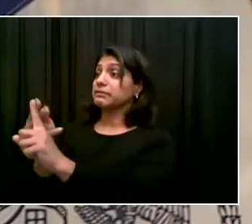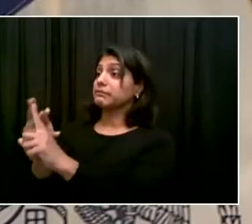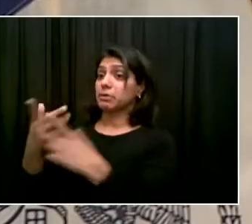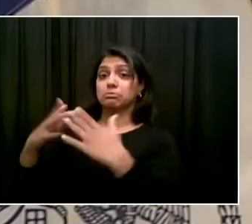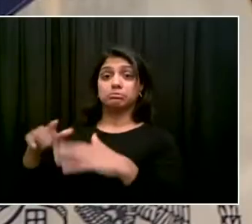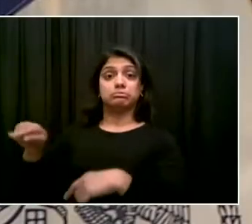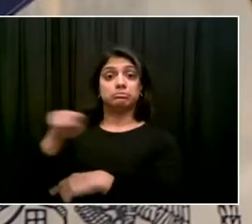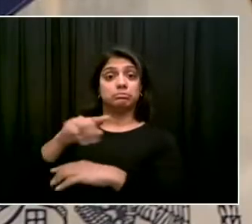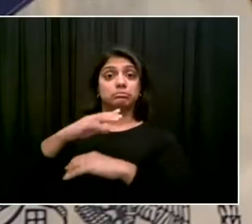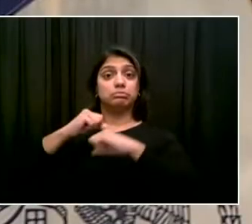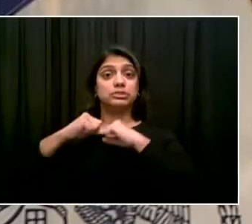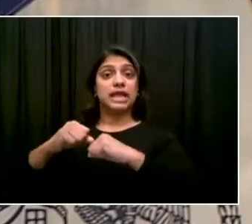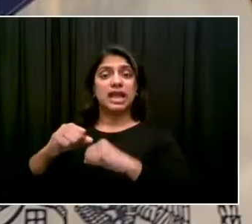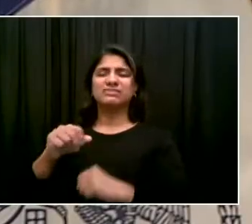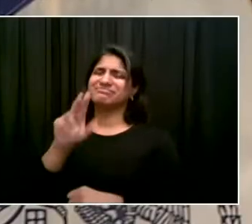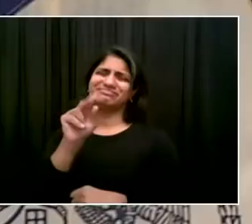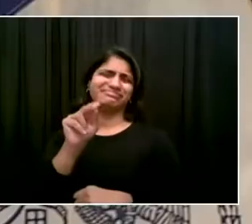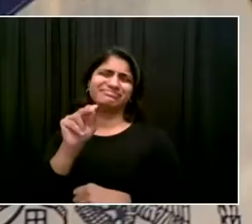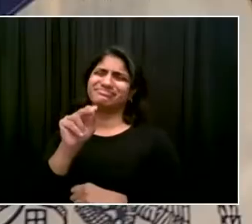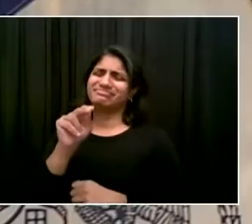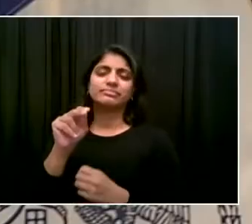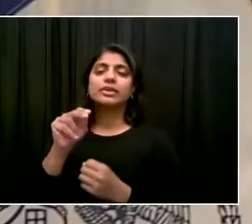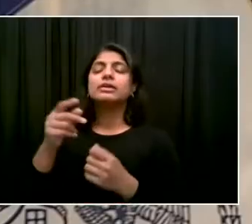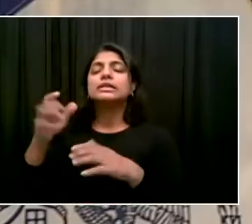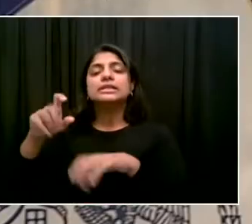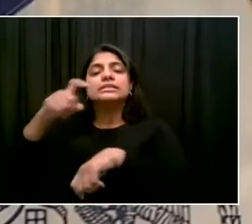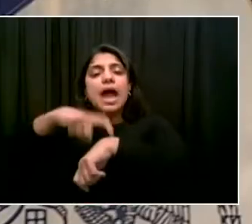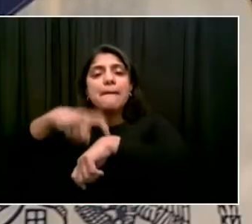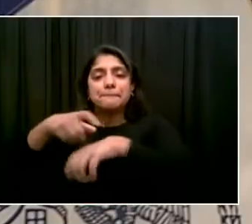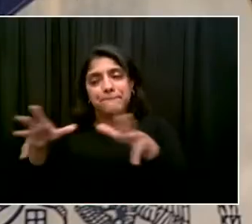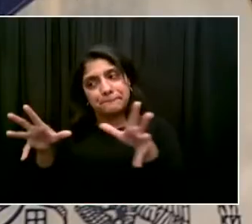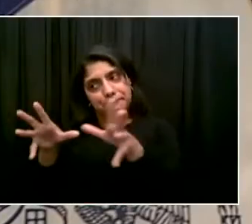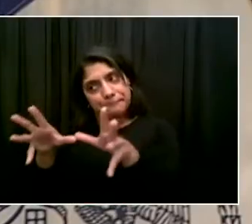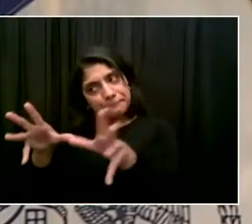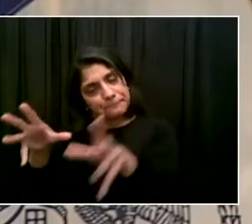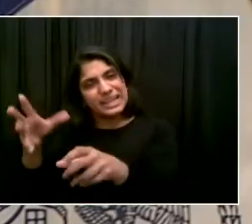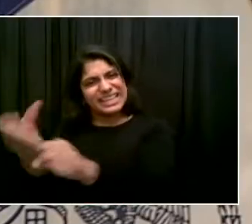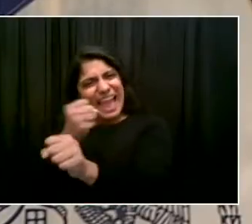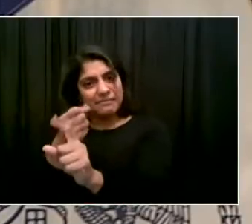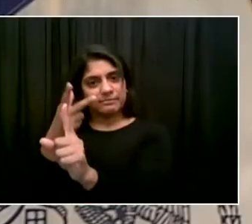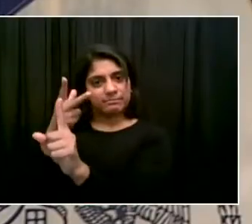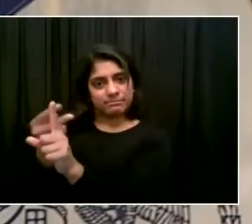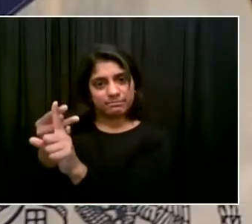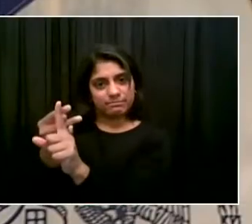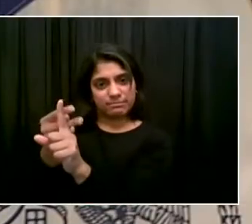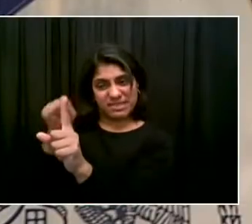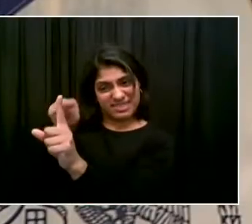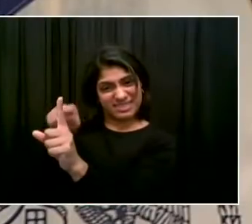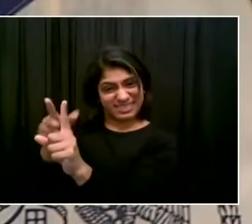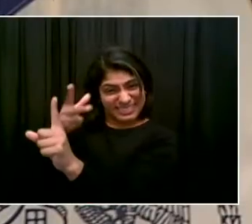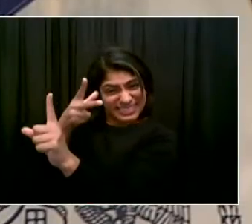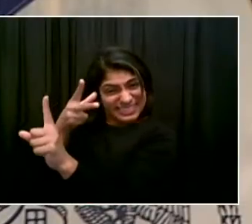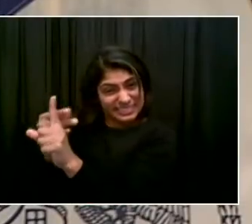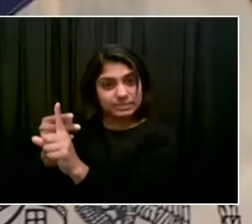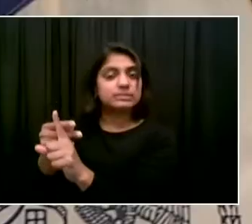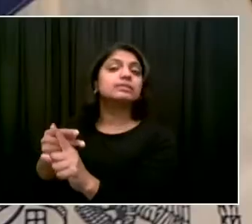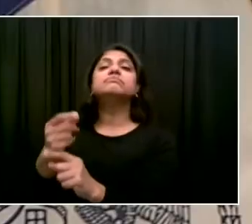THING. WHAT IS CRUCIAL IS TO REACH AS MANY PEOPLE AS POSSIBLE AS